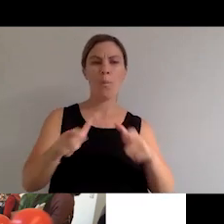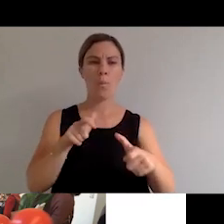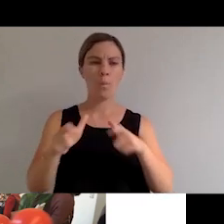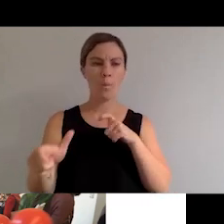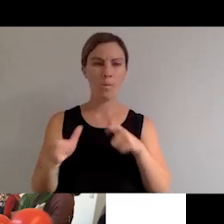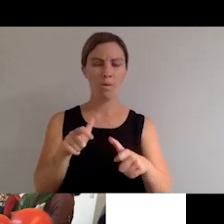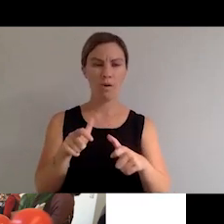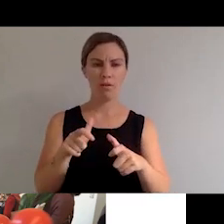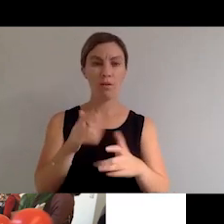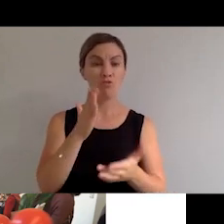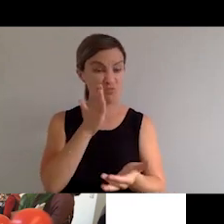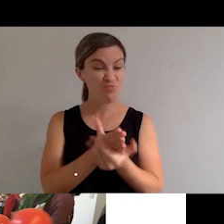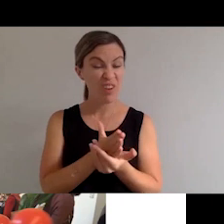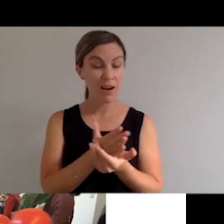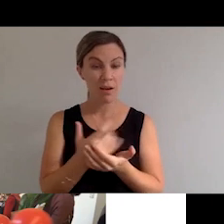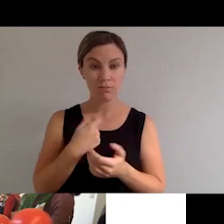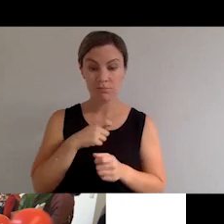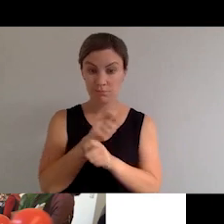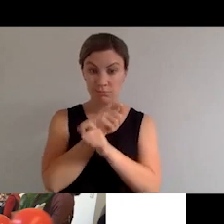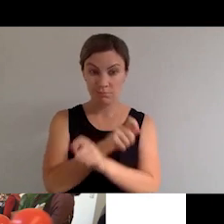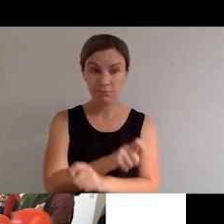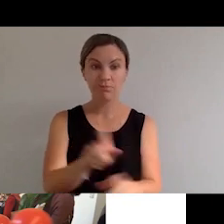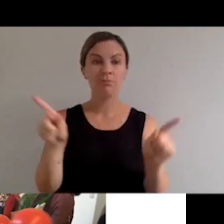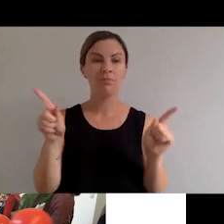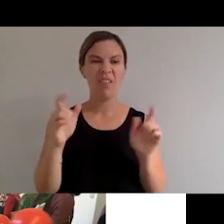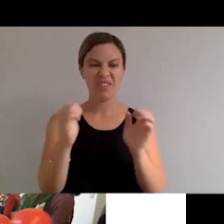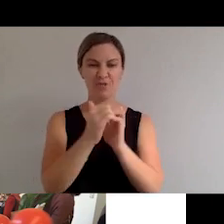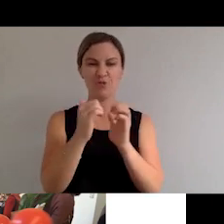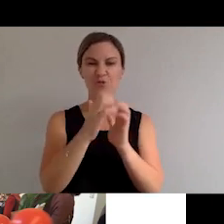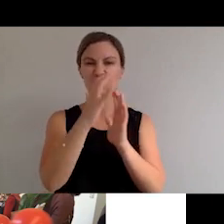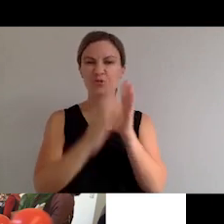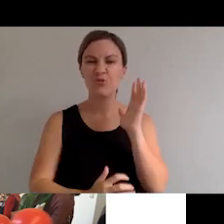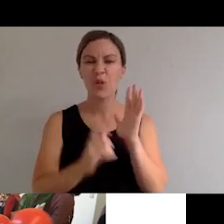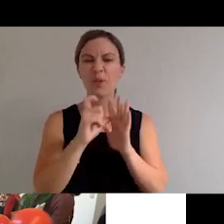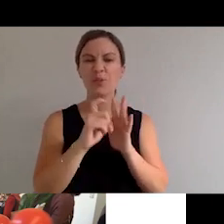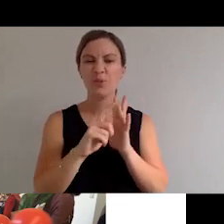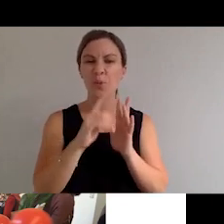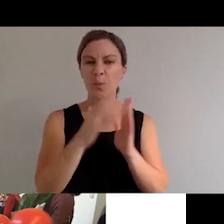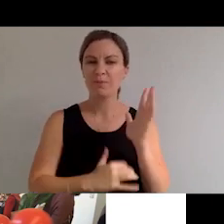So, even putting the document out that I shared that first day, I thought I won't share it if no-one is interested. I put it